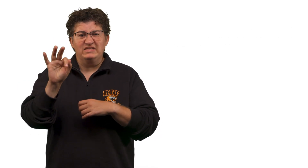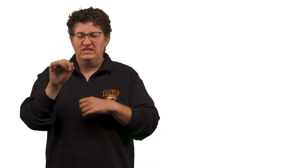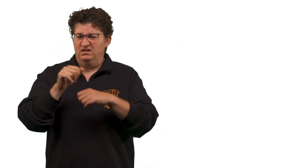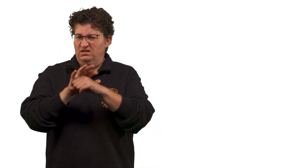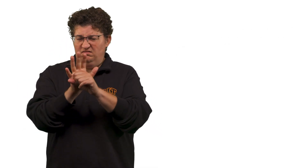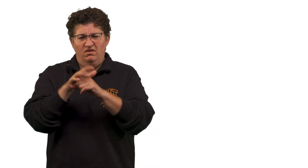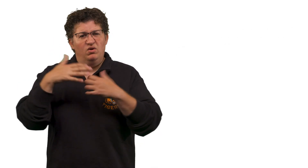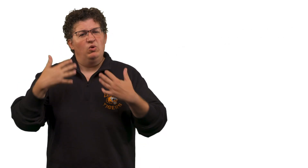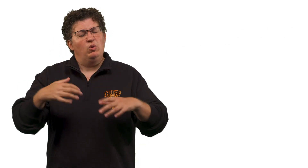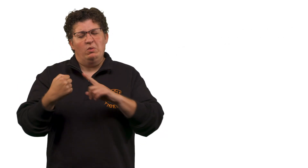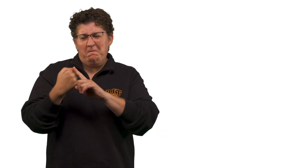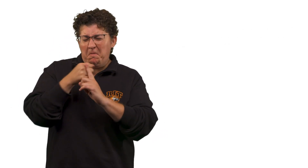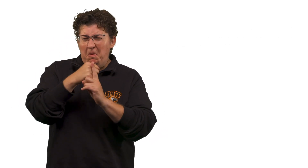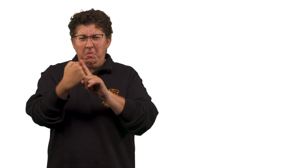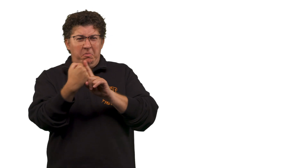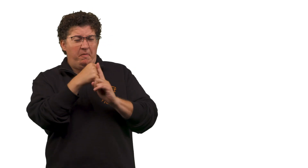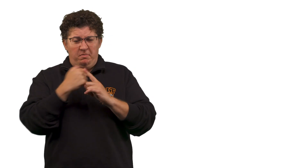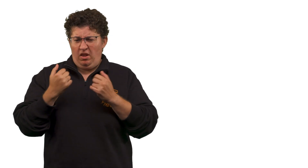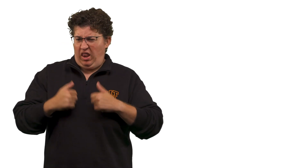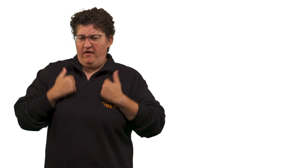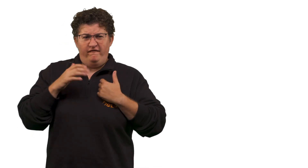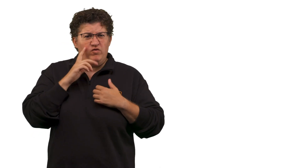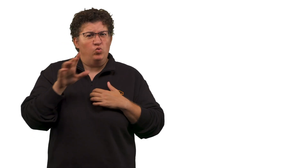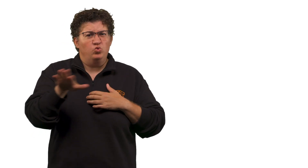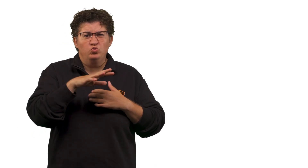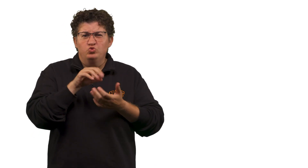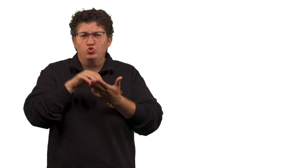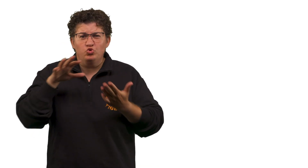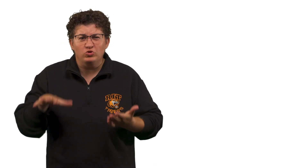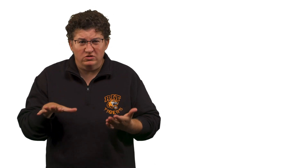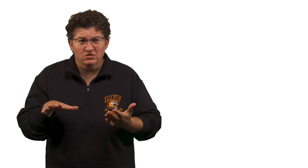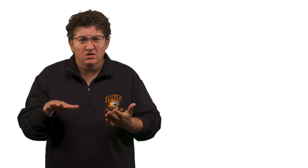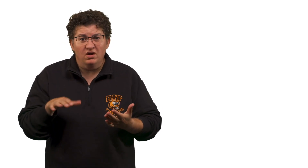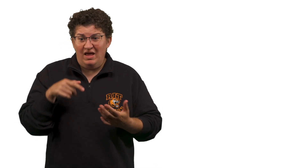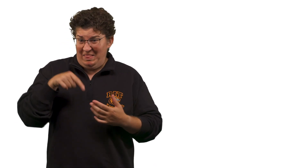COVID-19 has altered many facets of life for students.